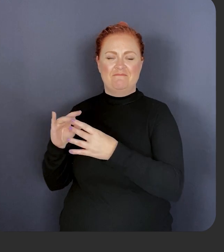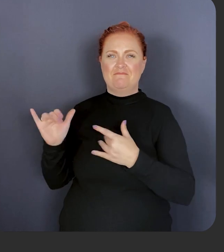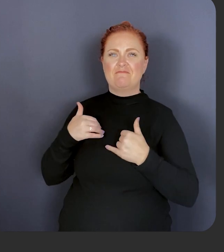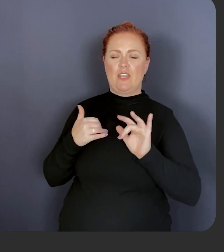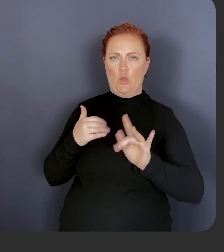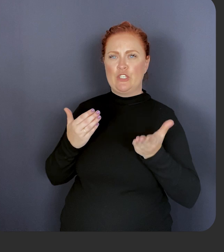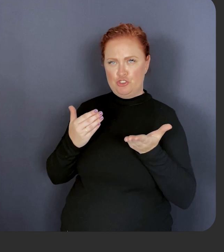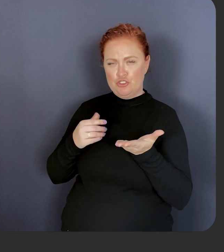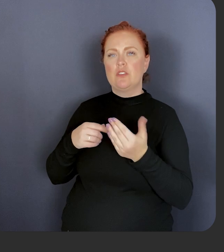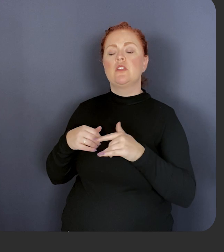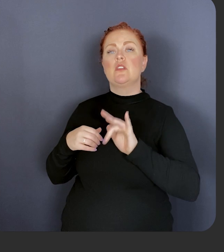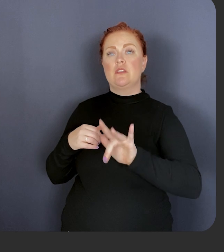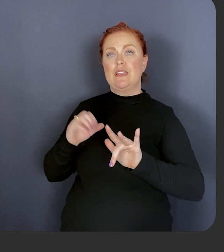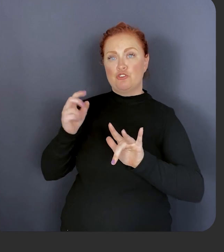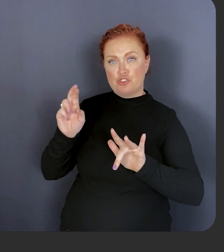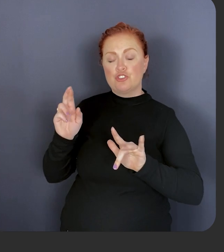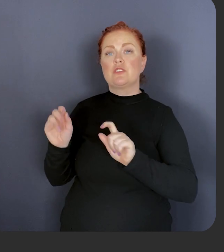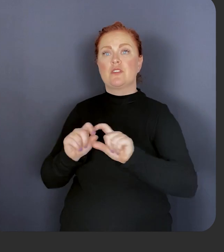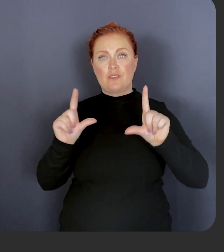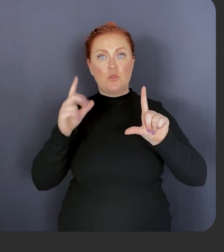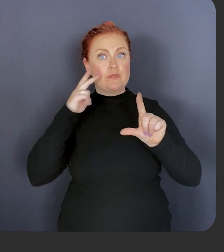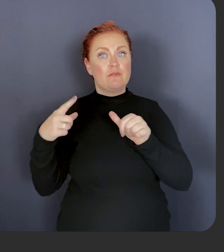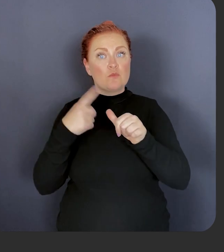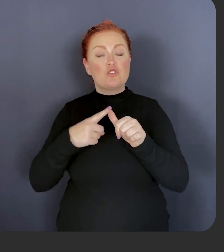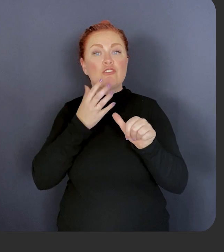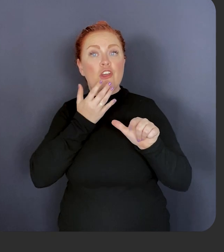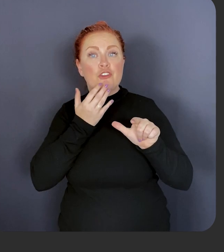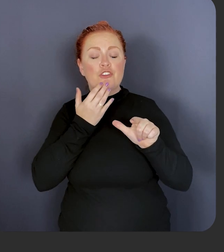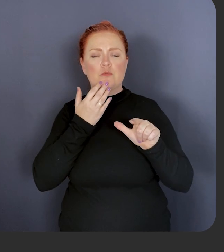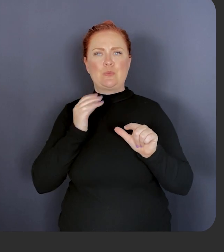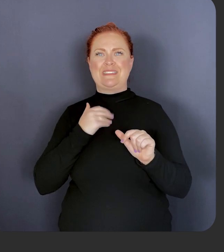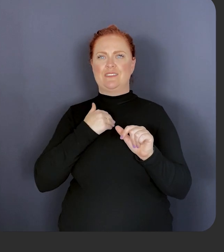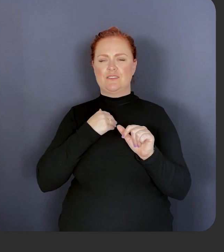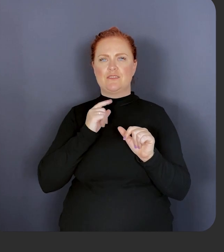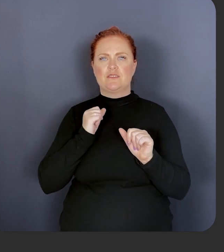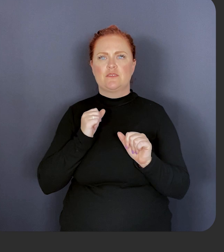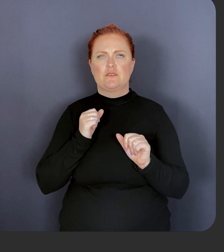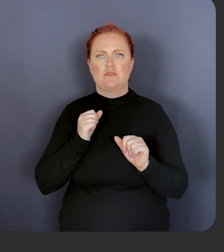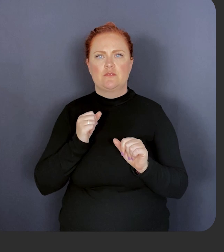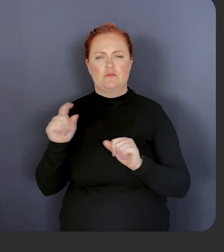When I go here and I enter, you can see that initially, that color-- Not selected-- one of 11.